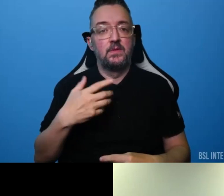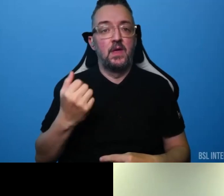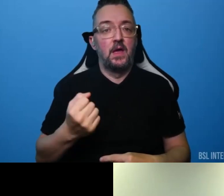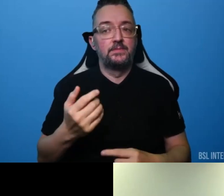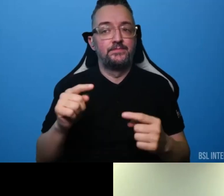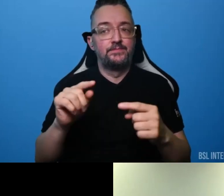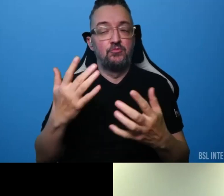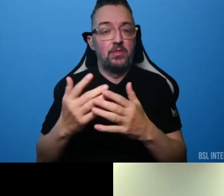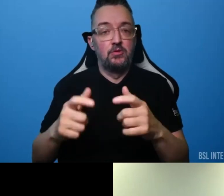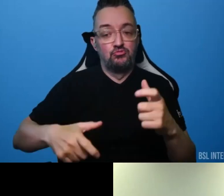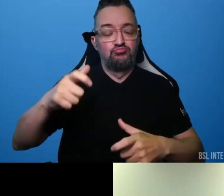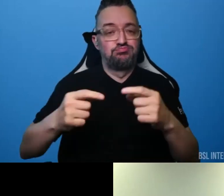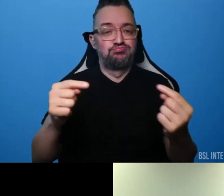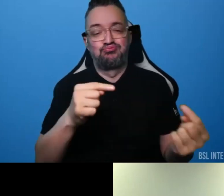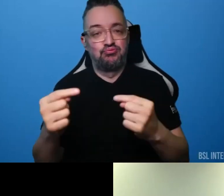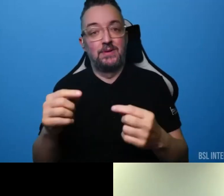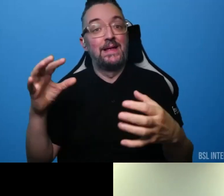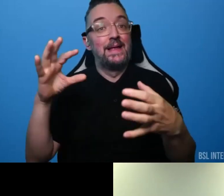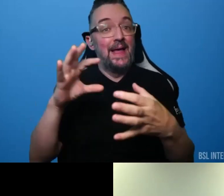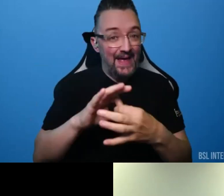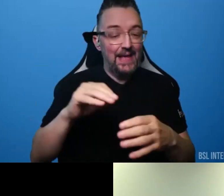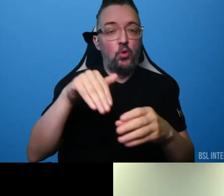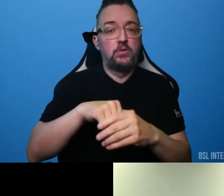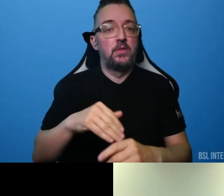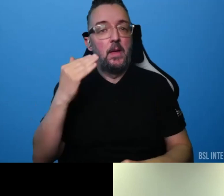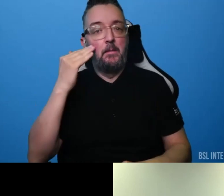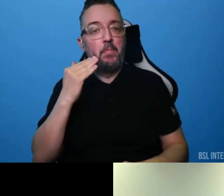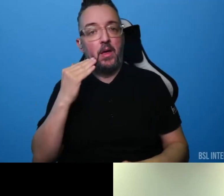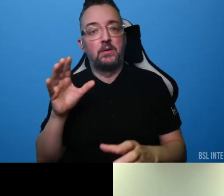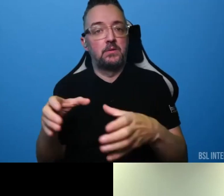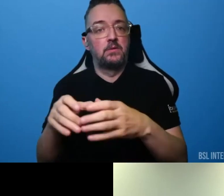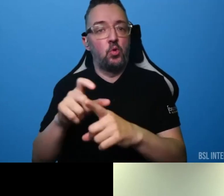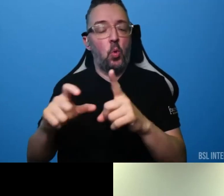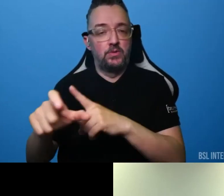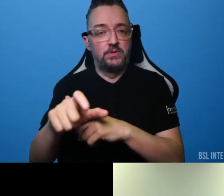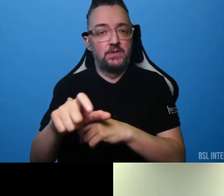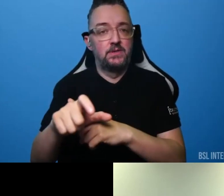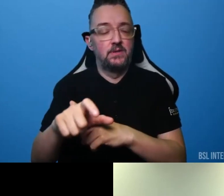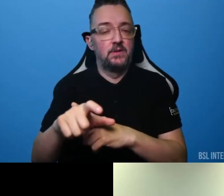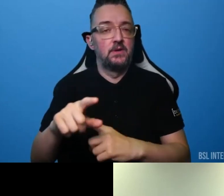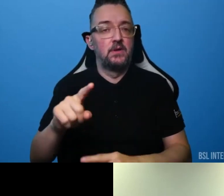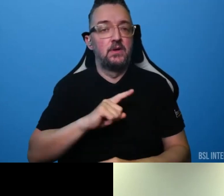the kind of the black community and Liverpool for the particular ways